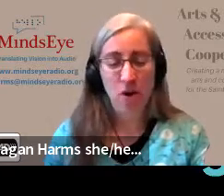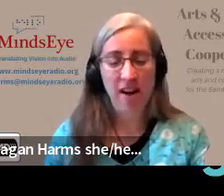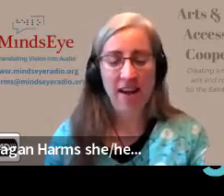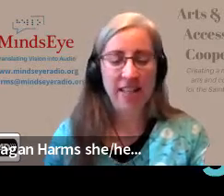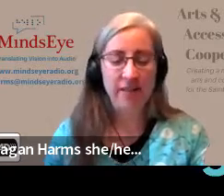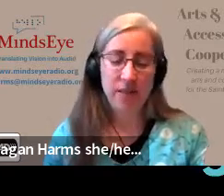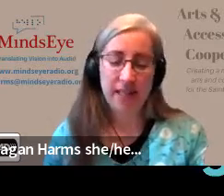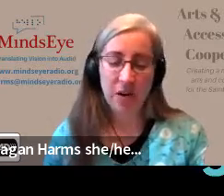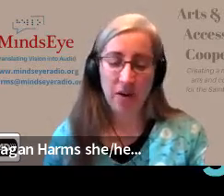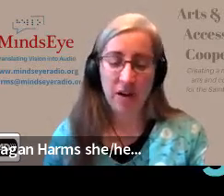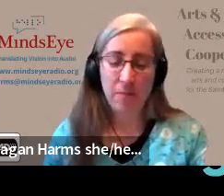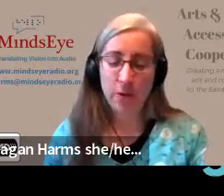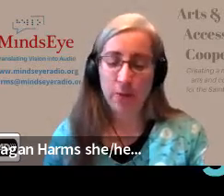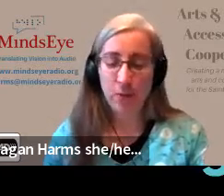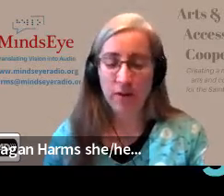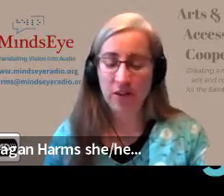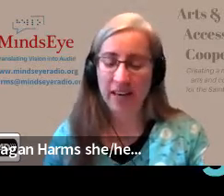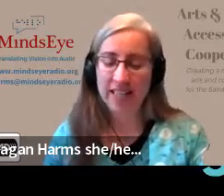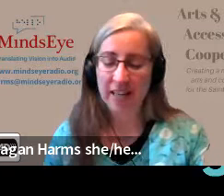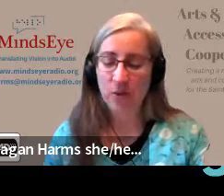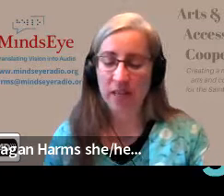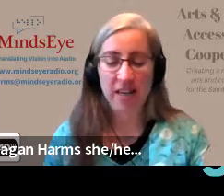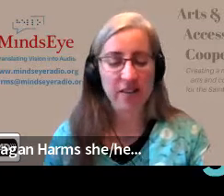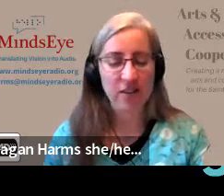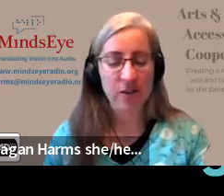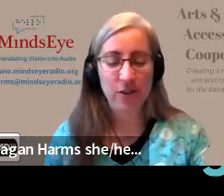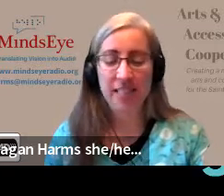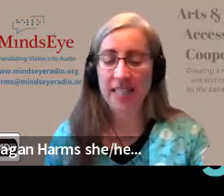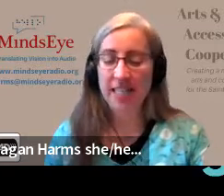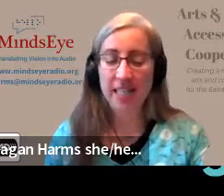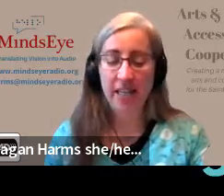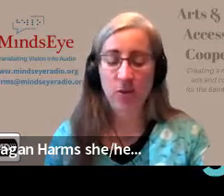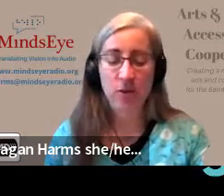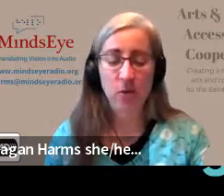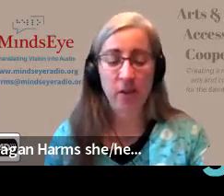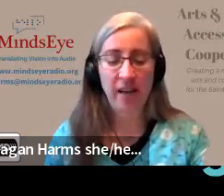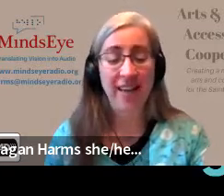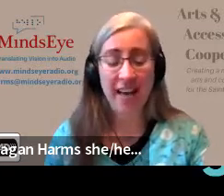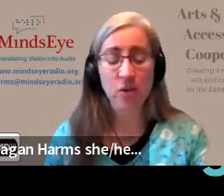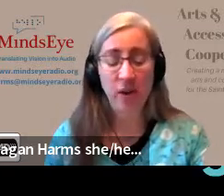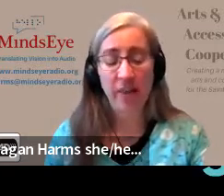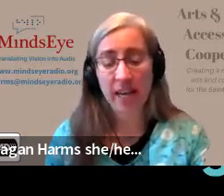. Due to his success in high school athletic